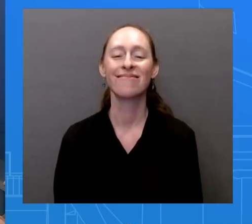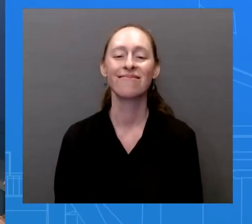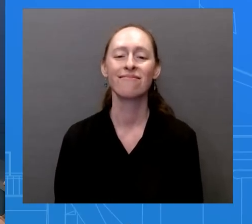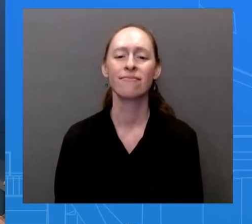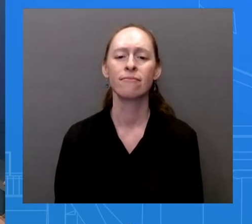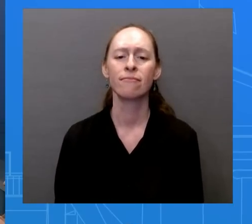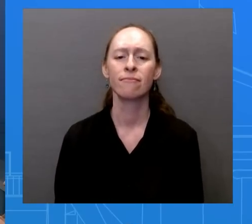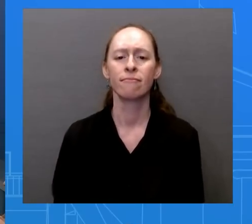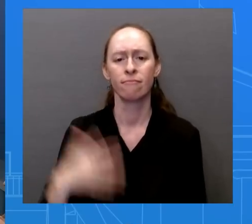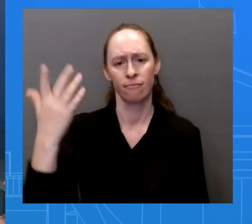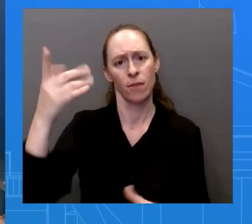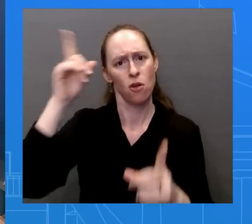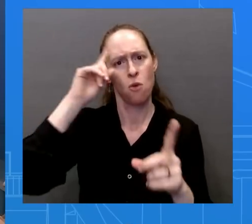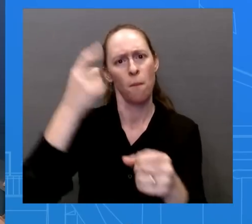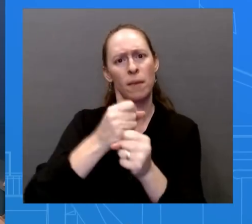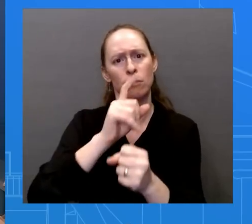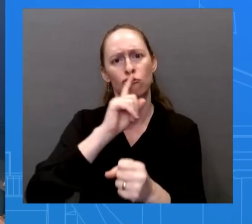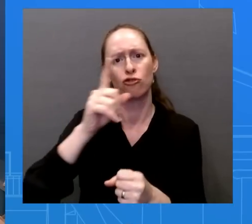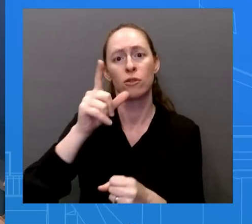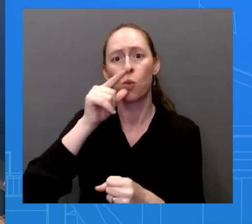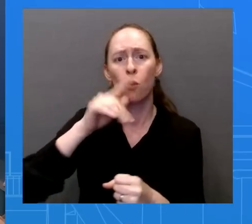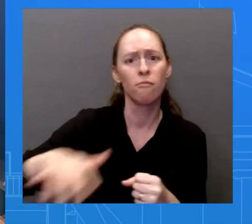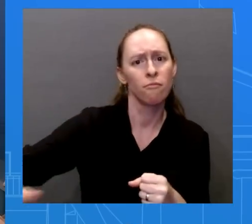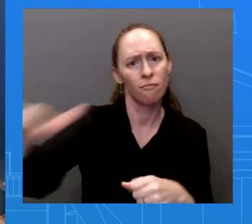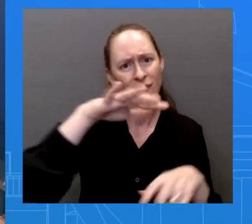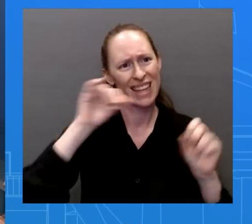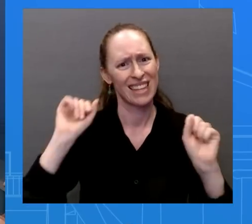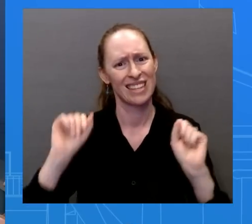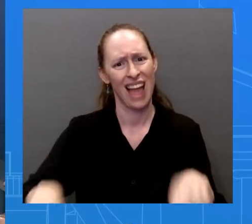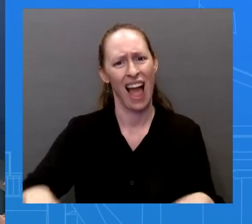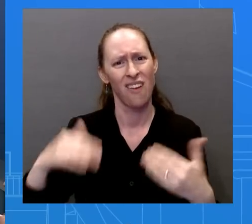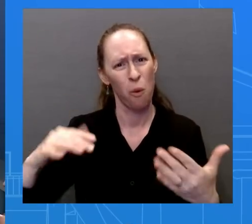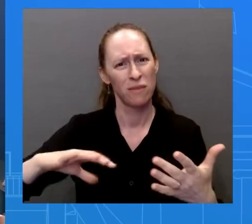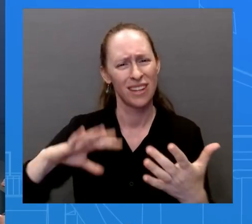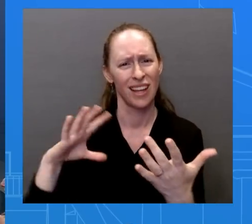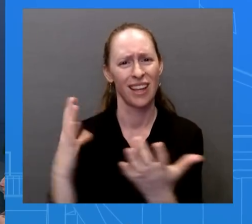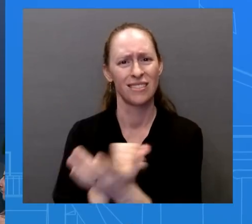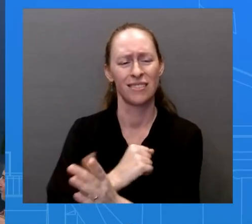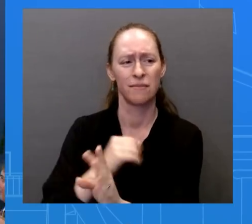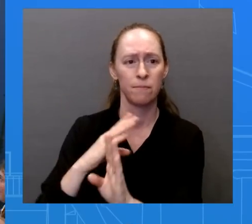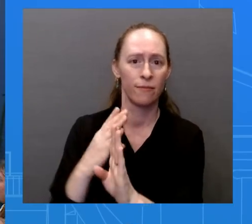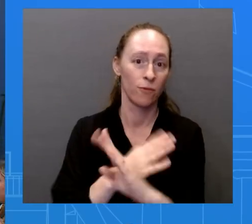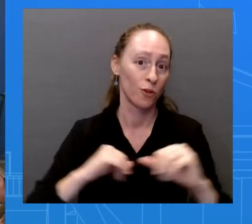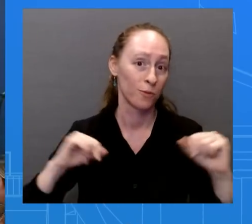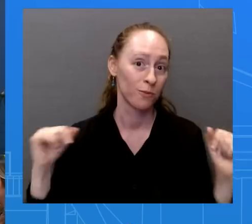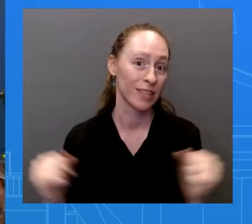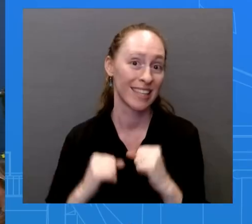With that, Dr. Jha, thank you for joining us. Dr. Jha: Thank you. Thank you, KJP, and thank you for your personal story.